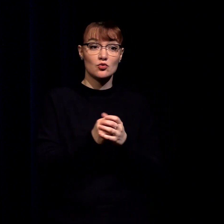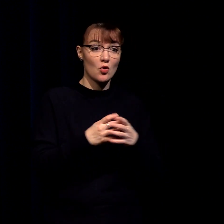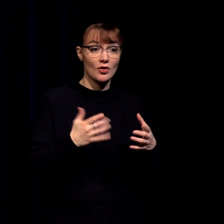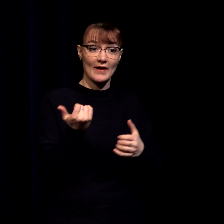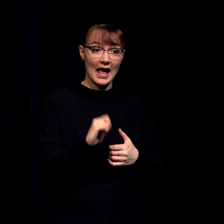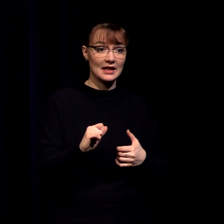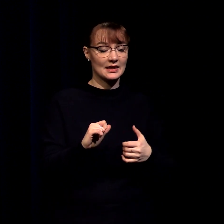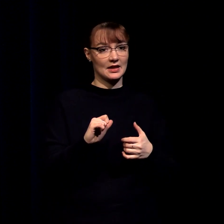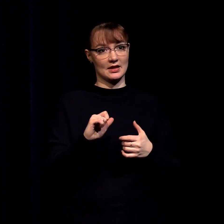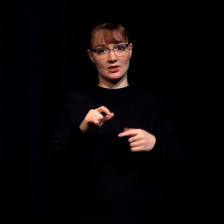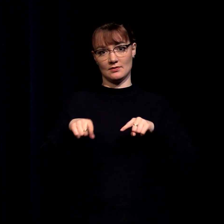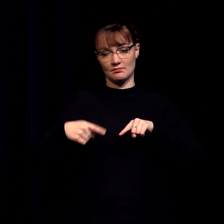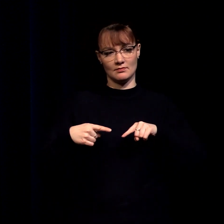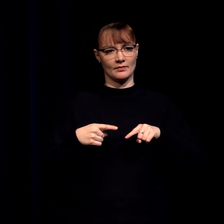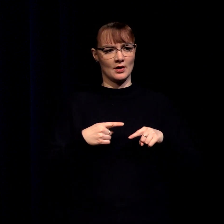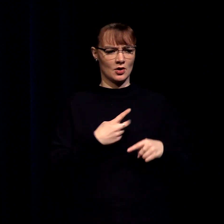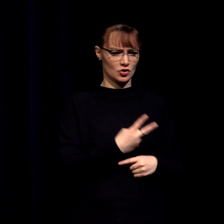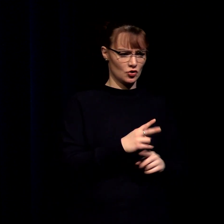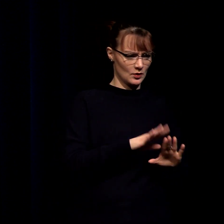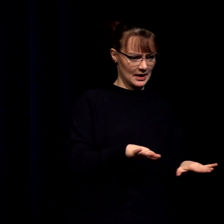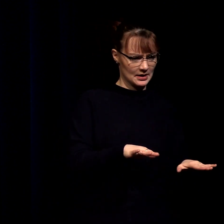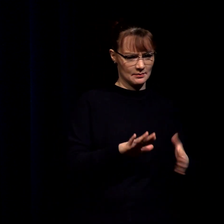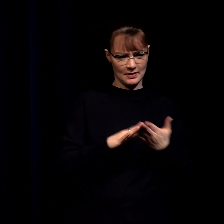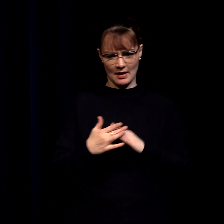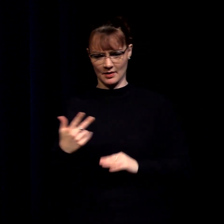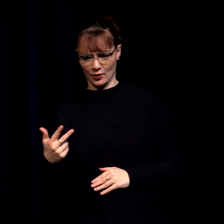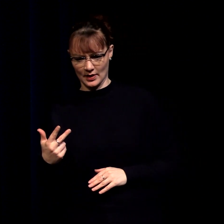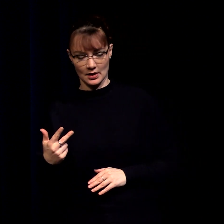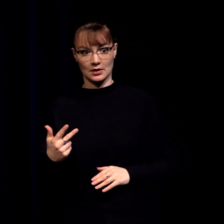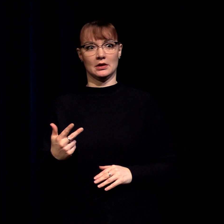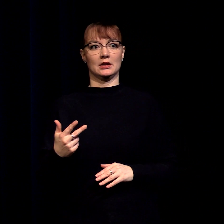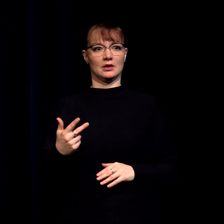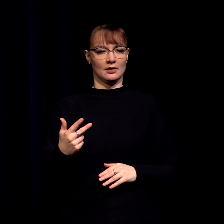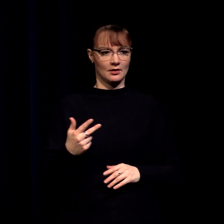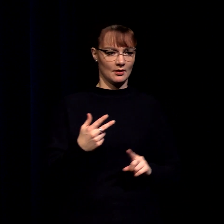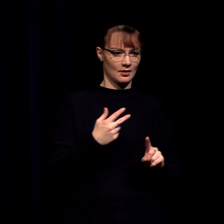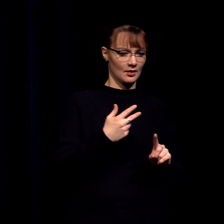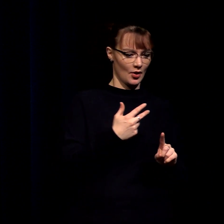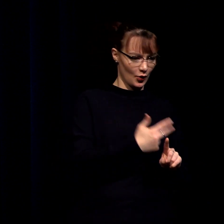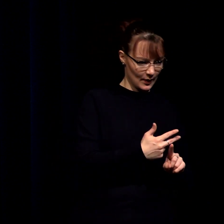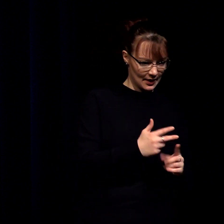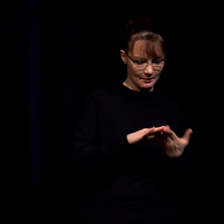What are we thinking yet? I wanted that more than anything. Having four, you're doubling up. Are you kidding me? Why would